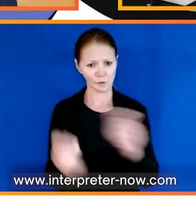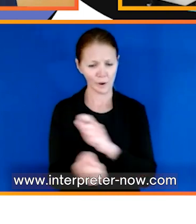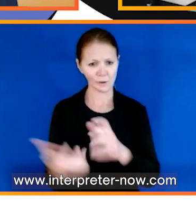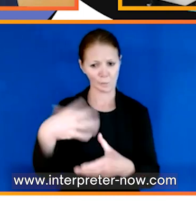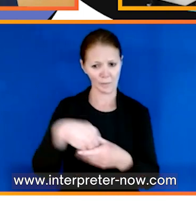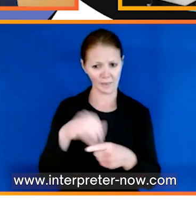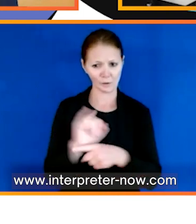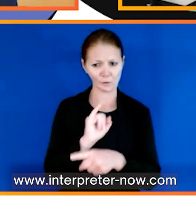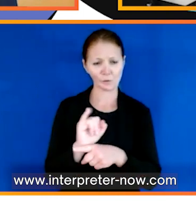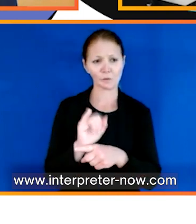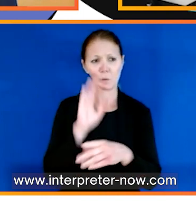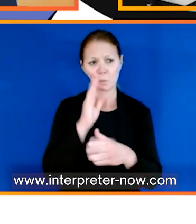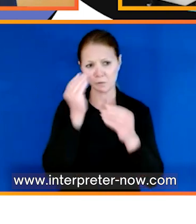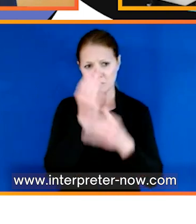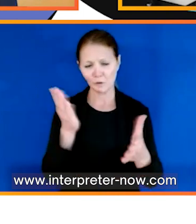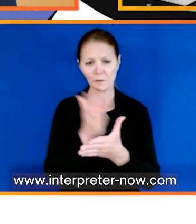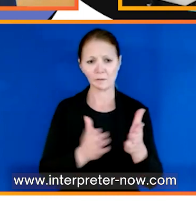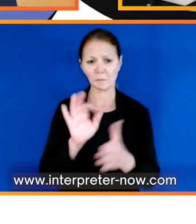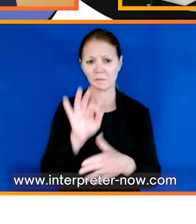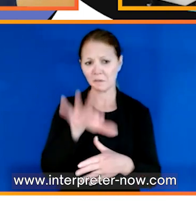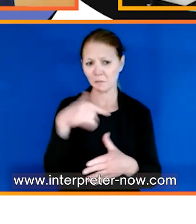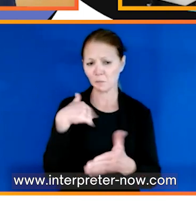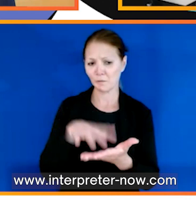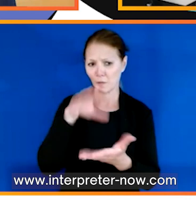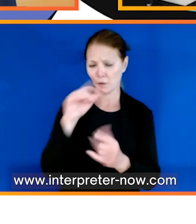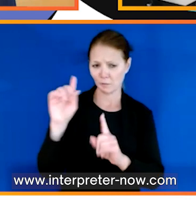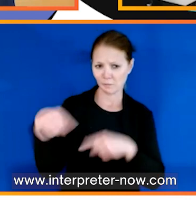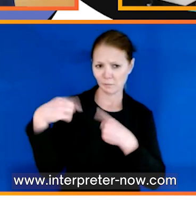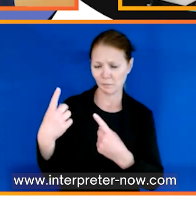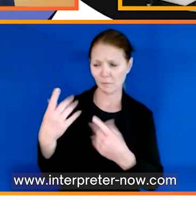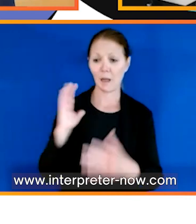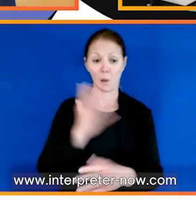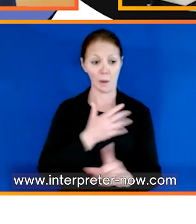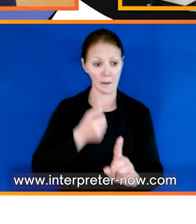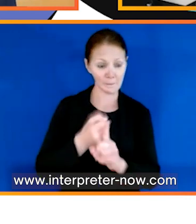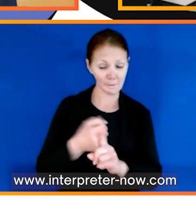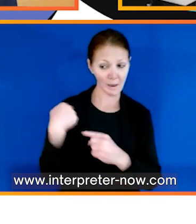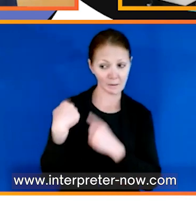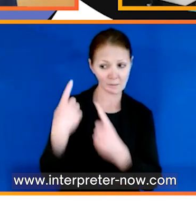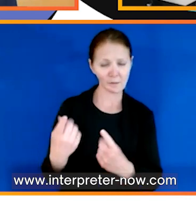We'll share some tips that we learned along the way, the impact that we've had, and where we're headed next.